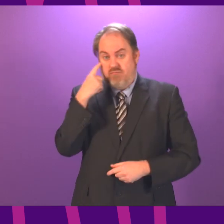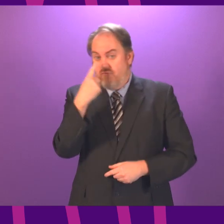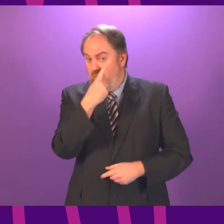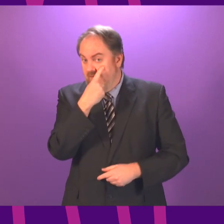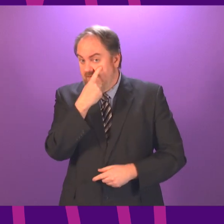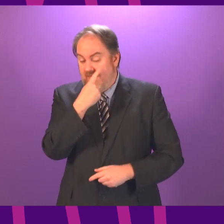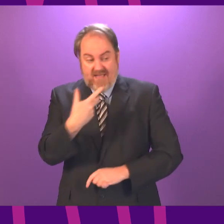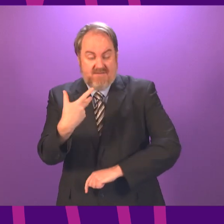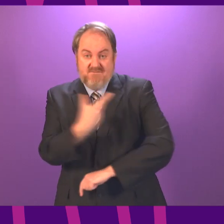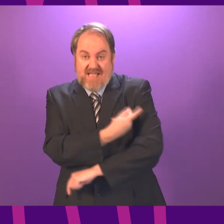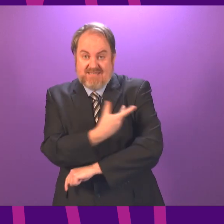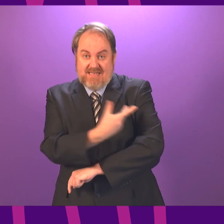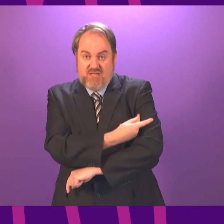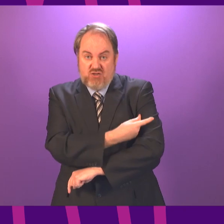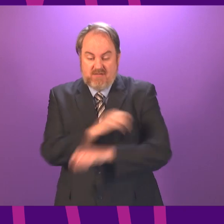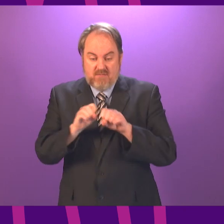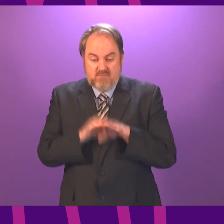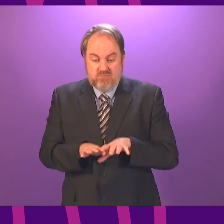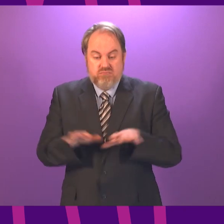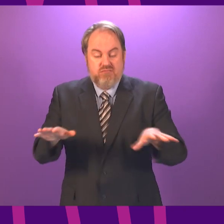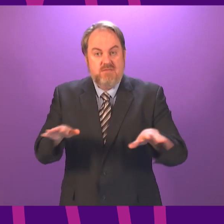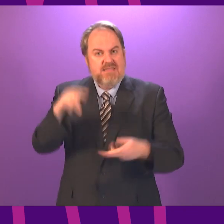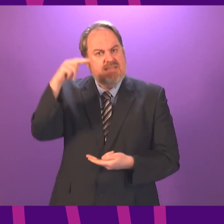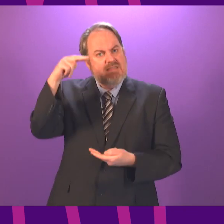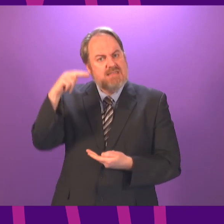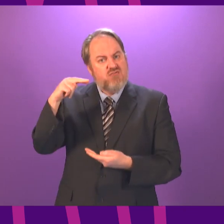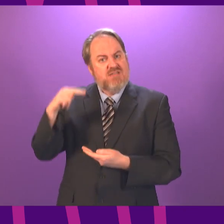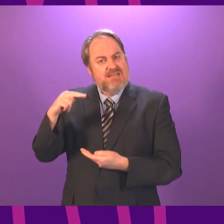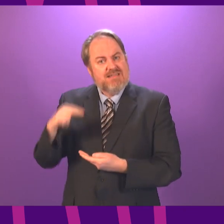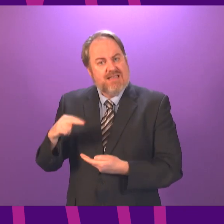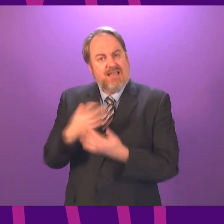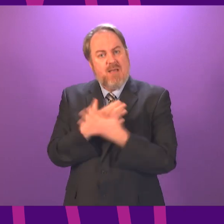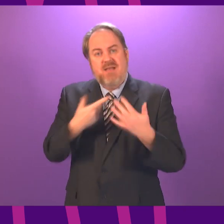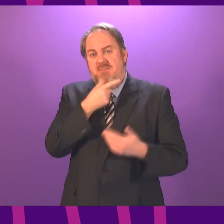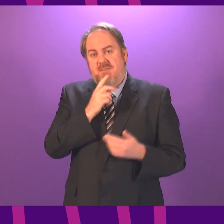The number of deaths overall has fallen for three consecutive weeks. The number of deaths